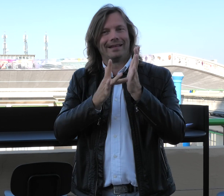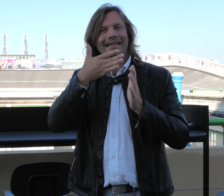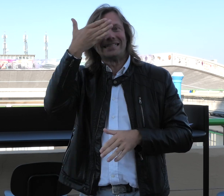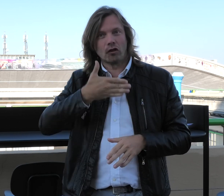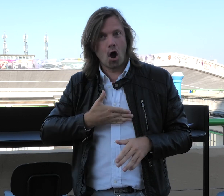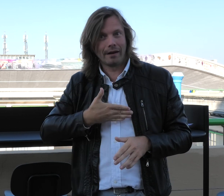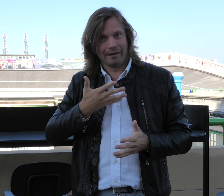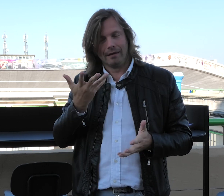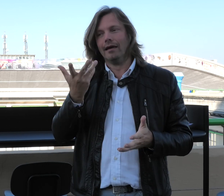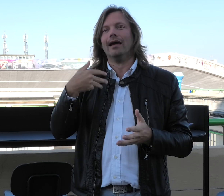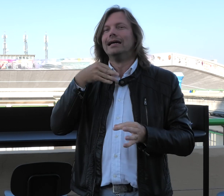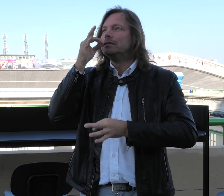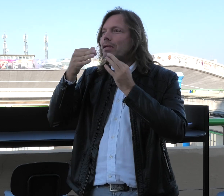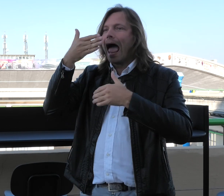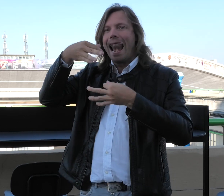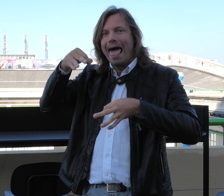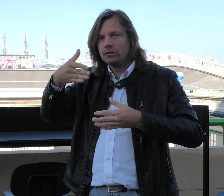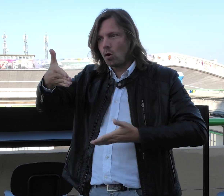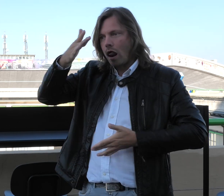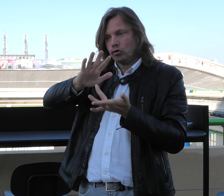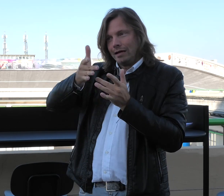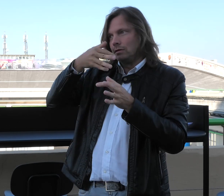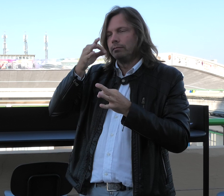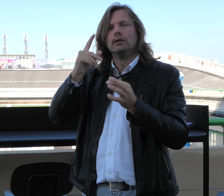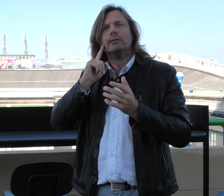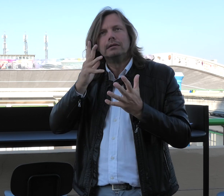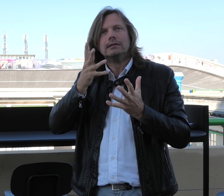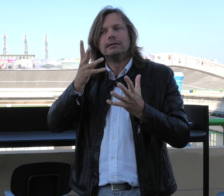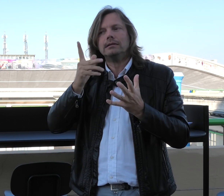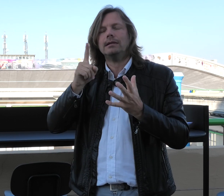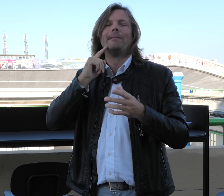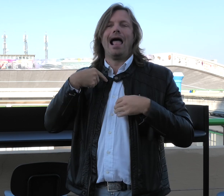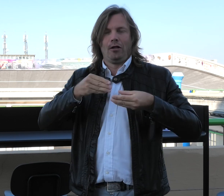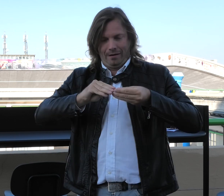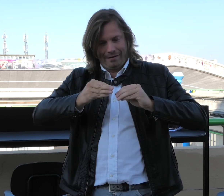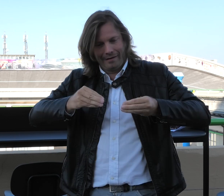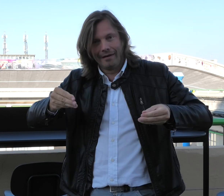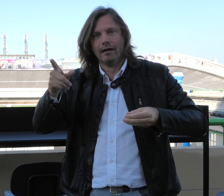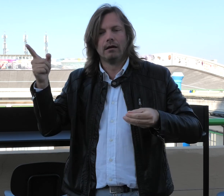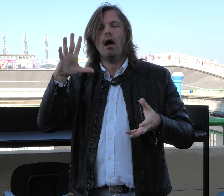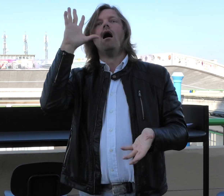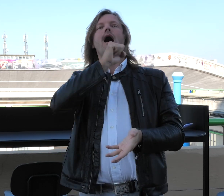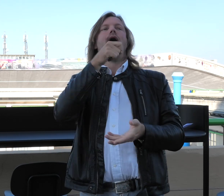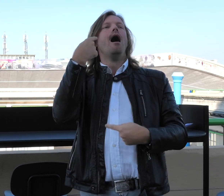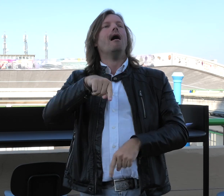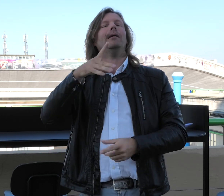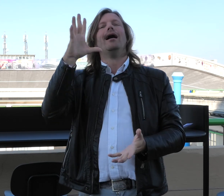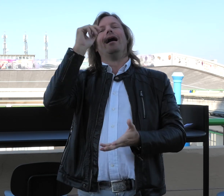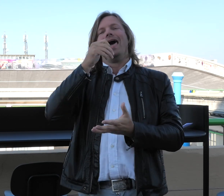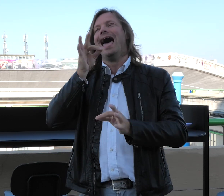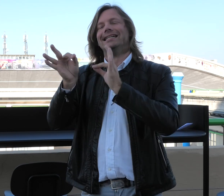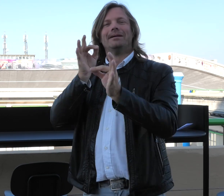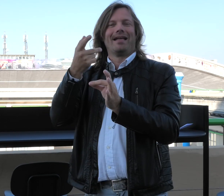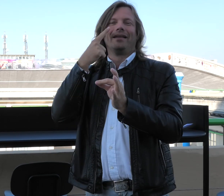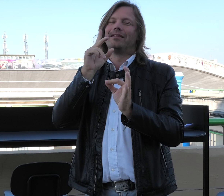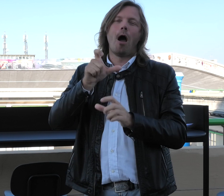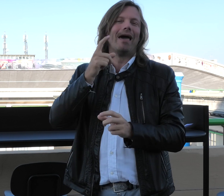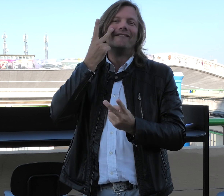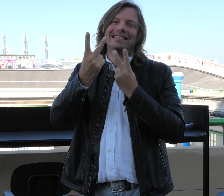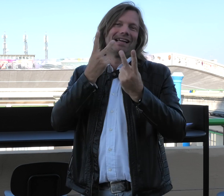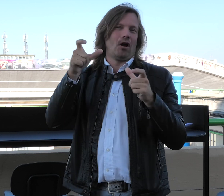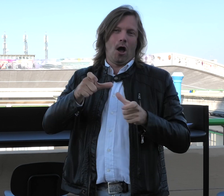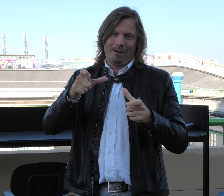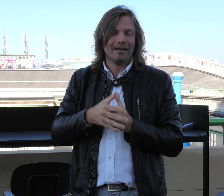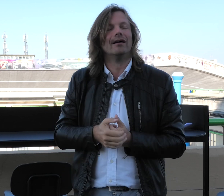so to facilitate comprehension, the explanation must be accompanied by visual things.